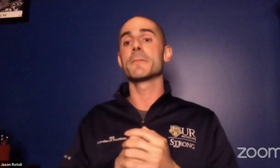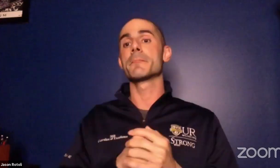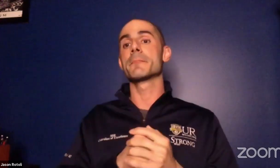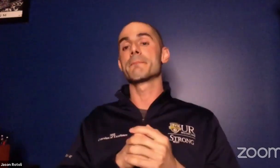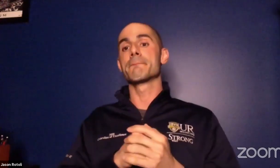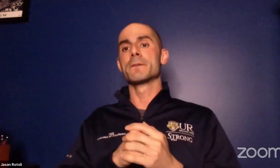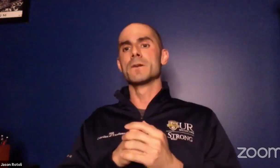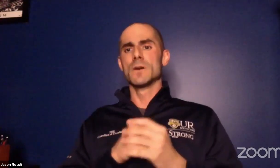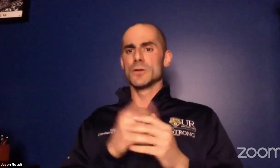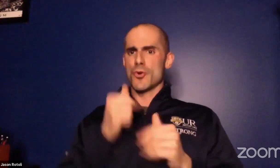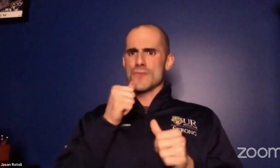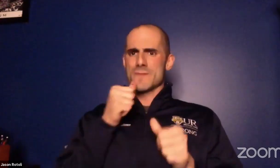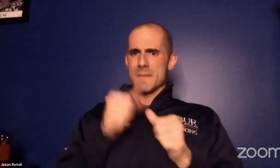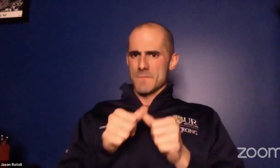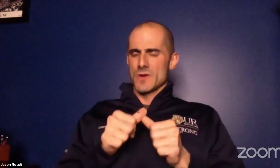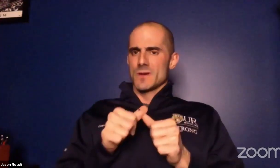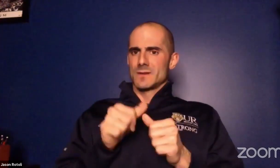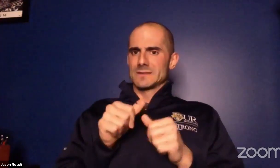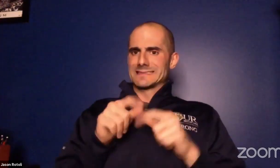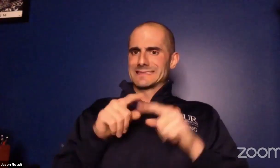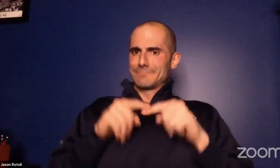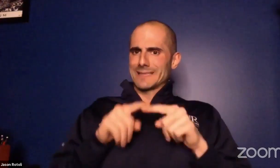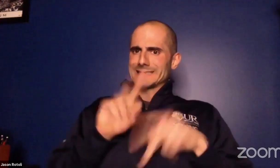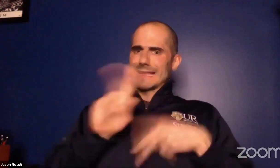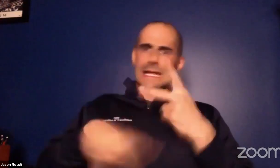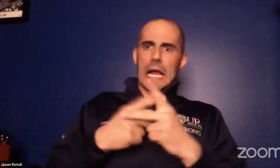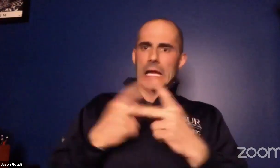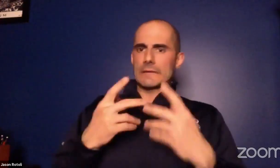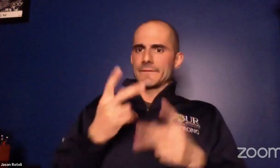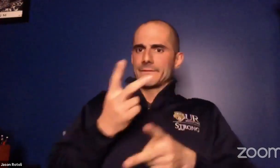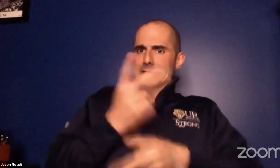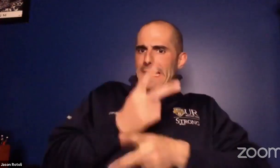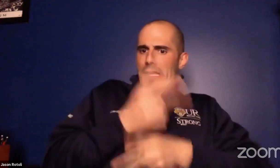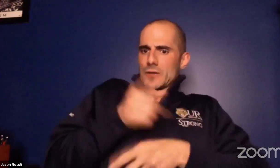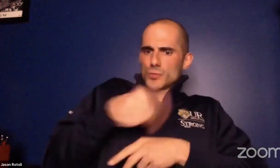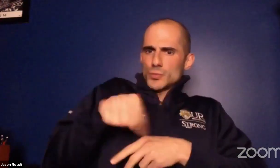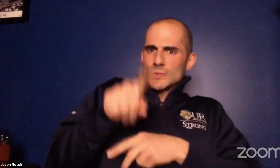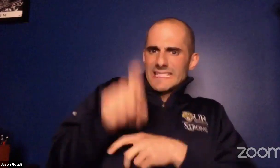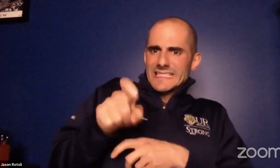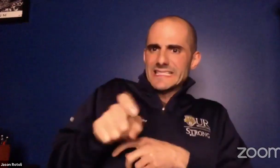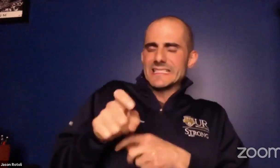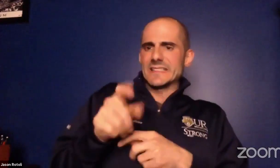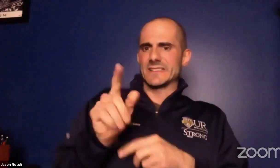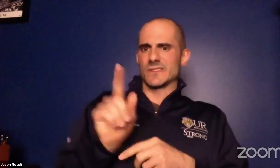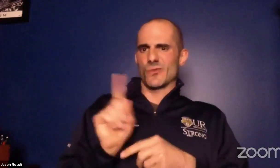they do an x-ray and you go in the machine and back out, obviously your doctor's office